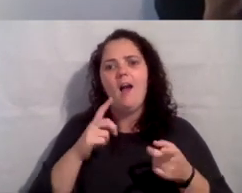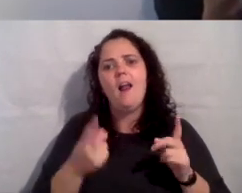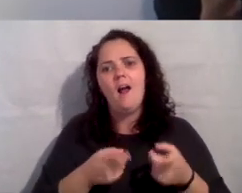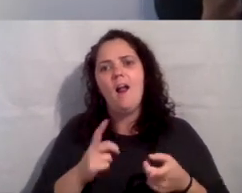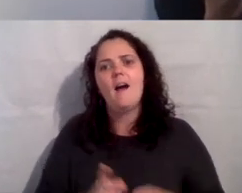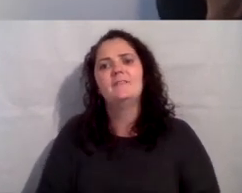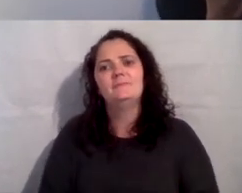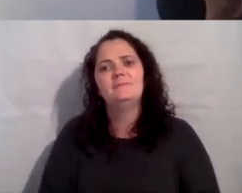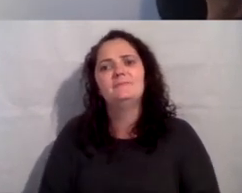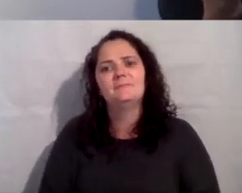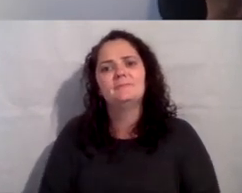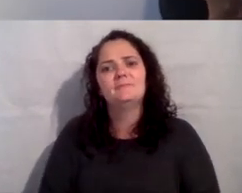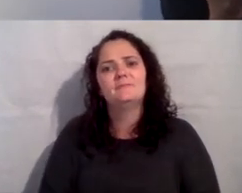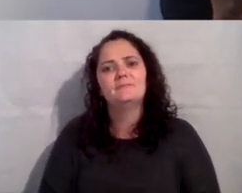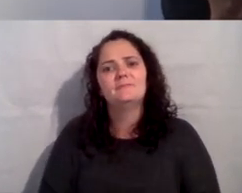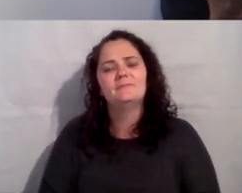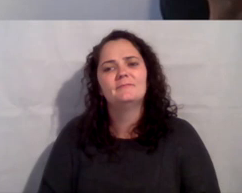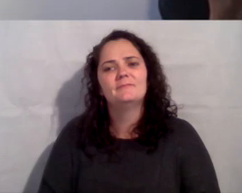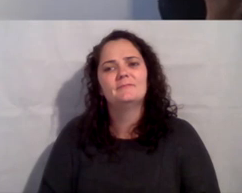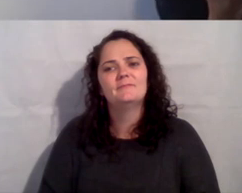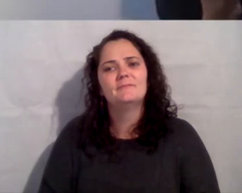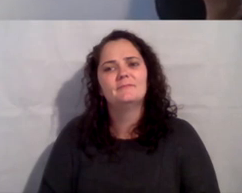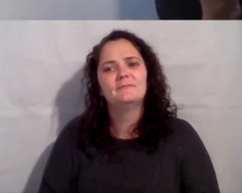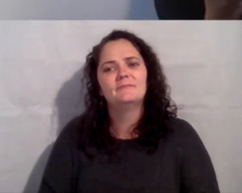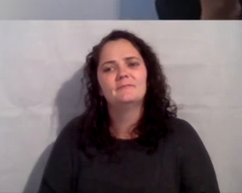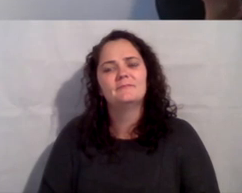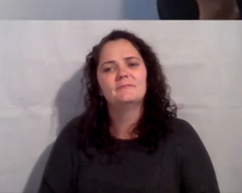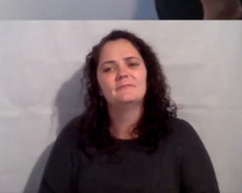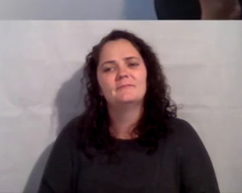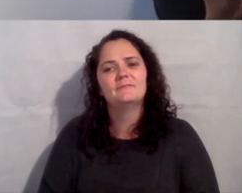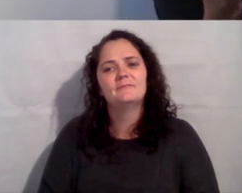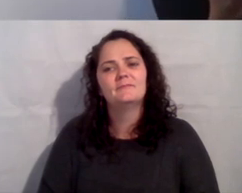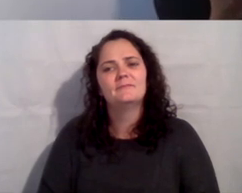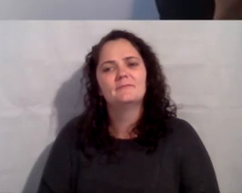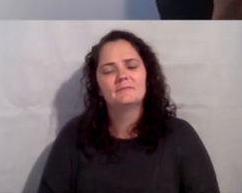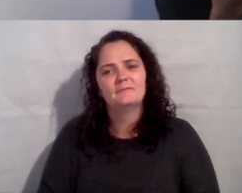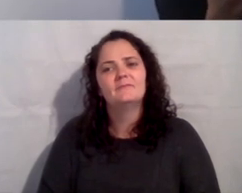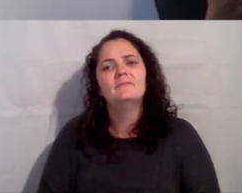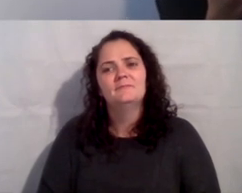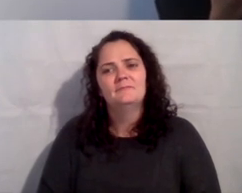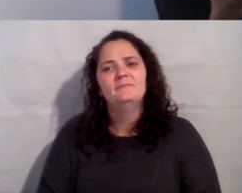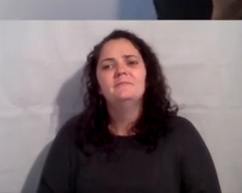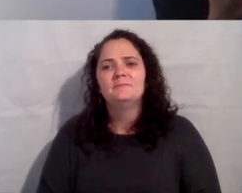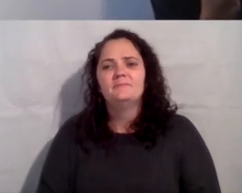over another. Again you can draw inside the form too,